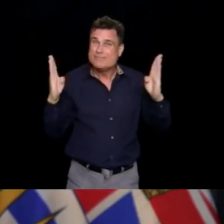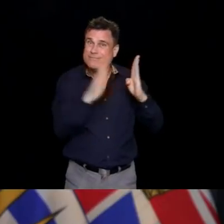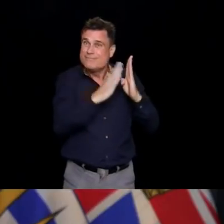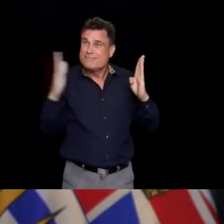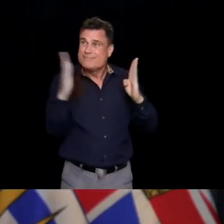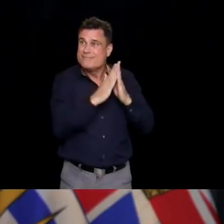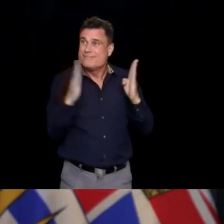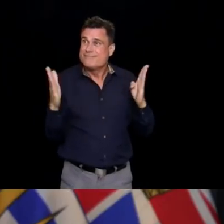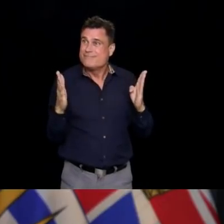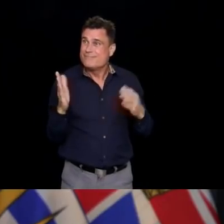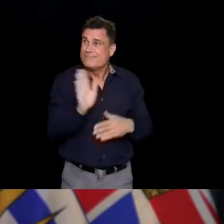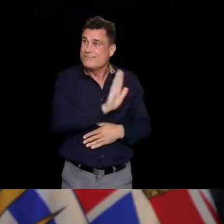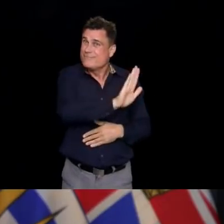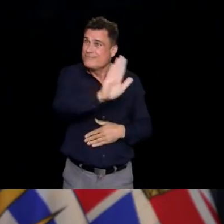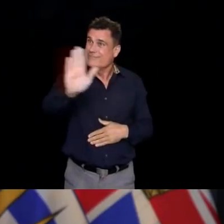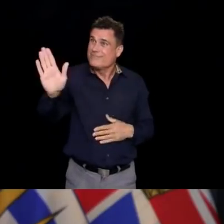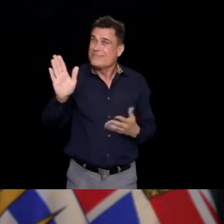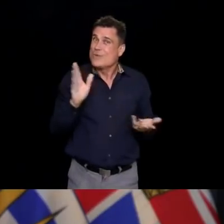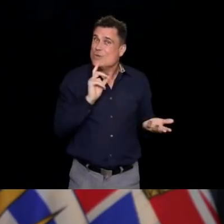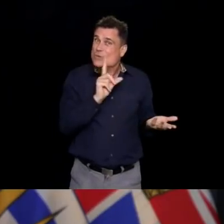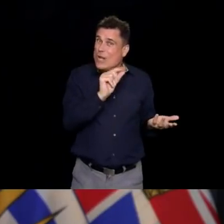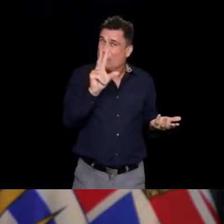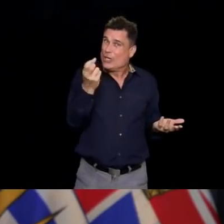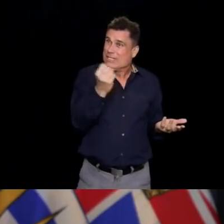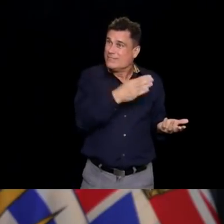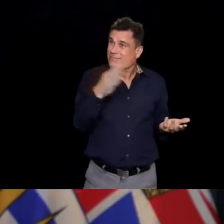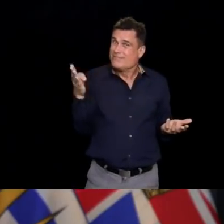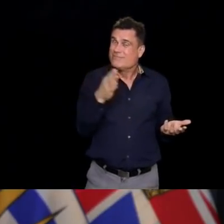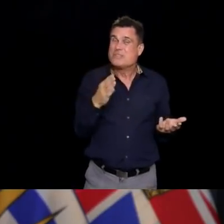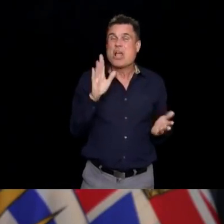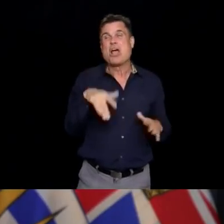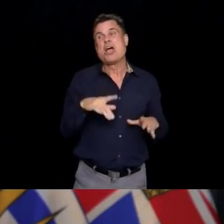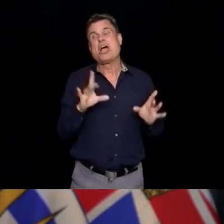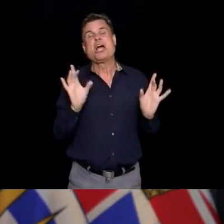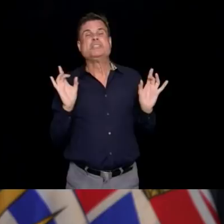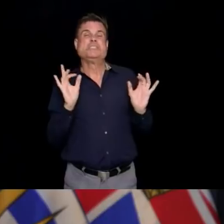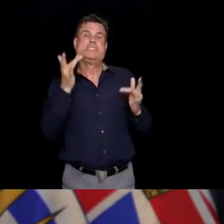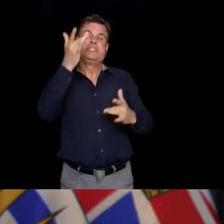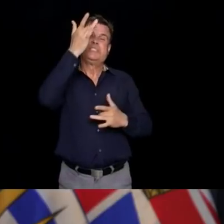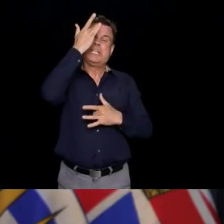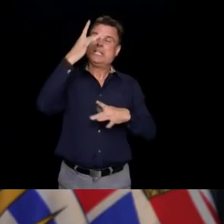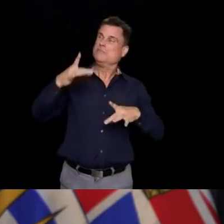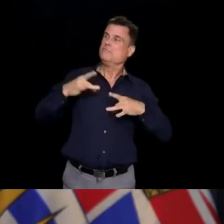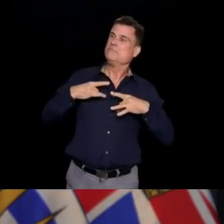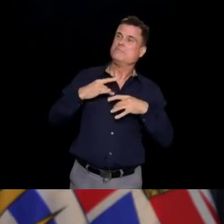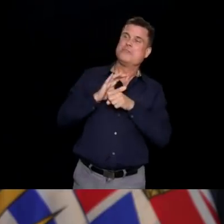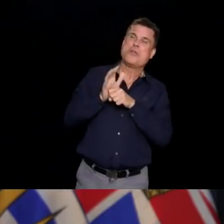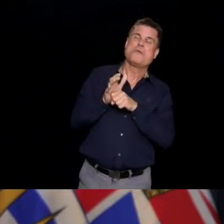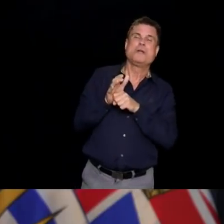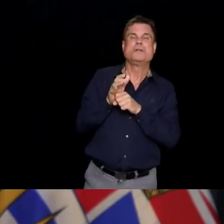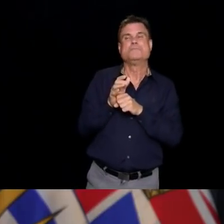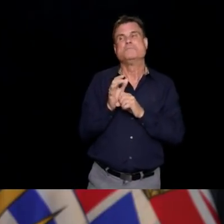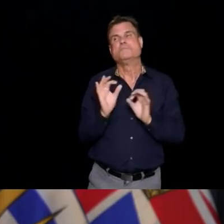30s, or I should say, in your 20s and 30s, are typically much less